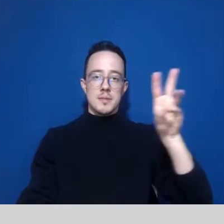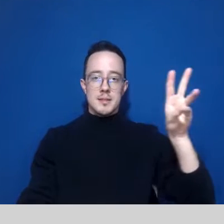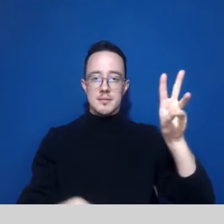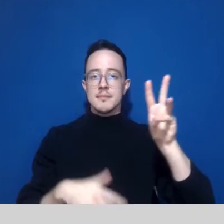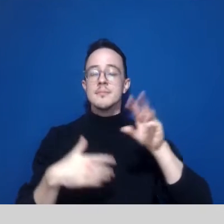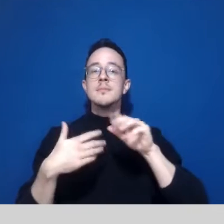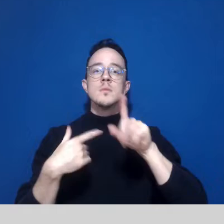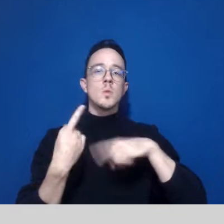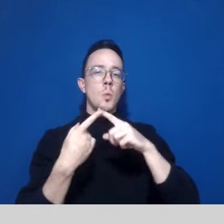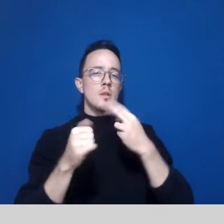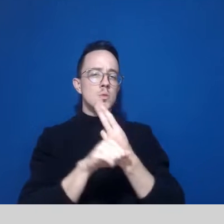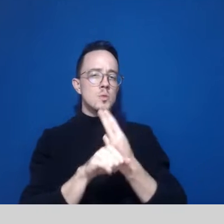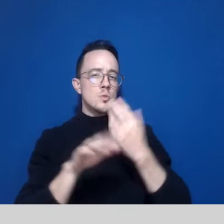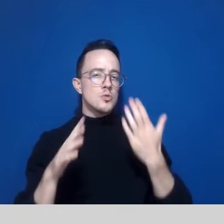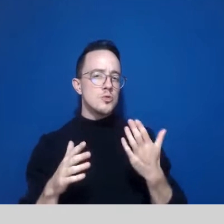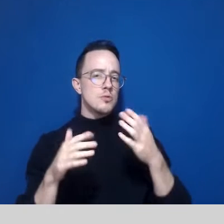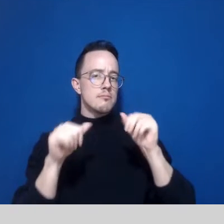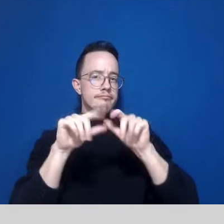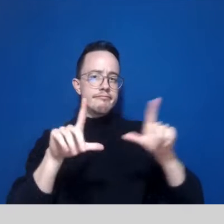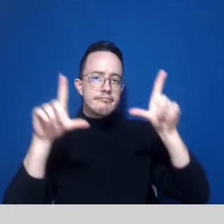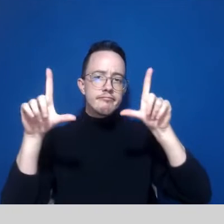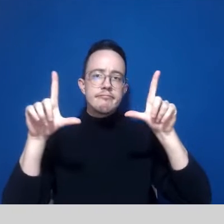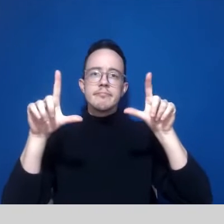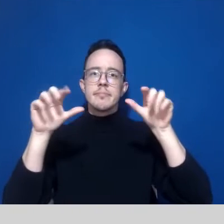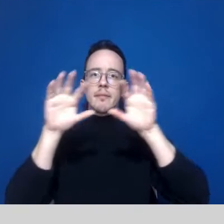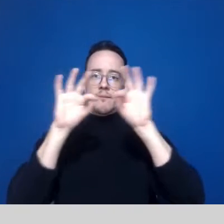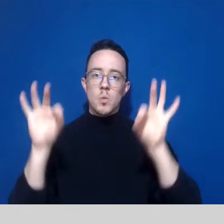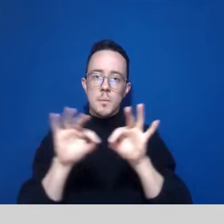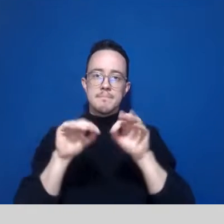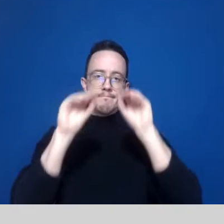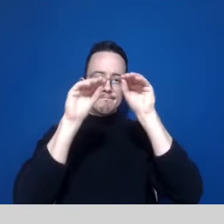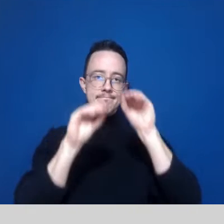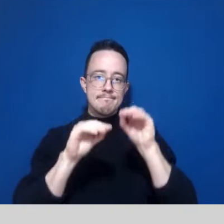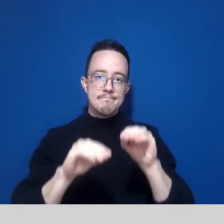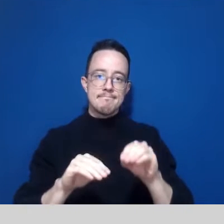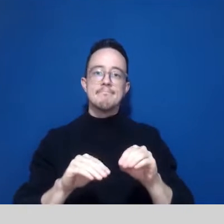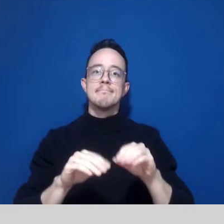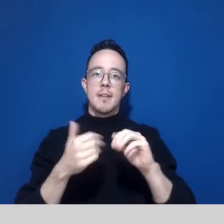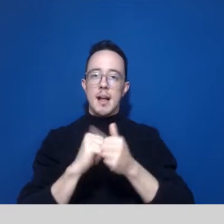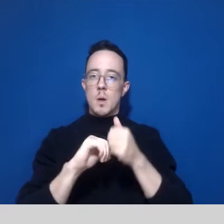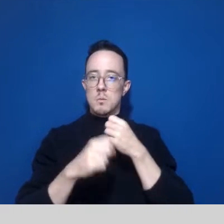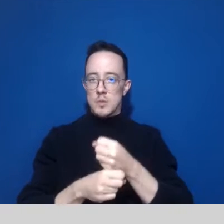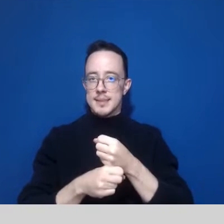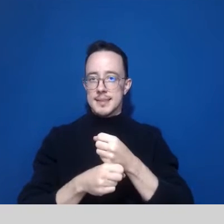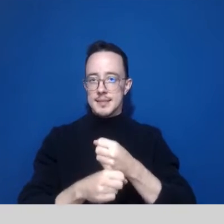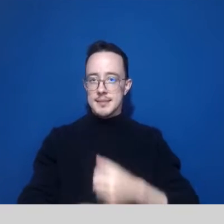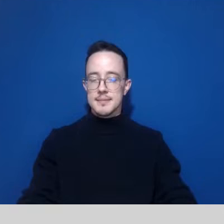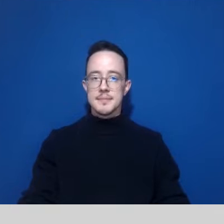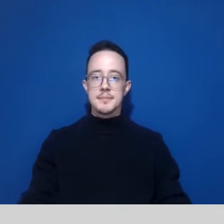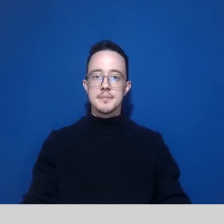It means how the names are processed on websites, and online forms.